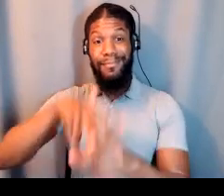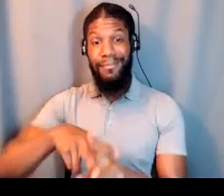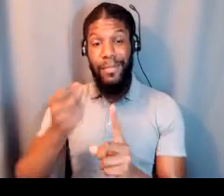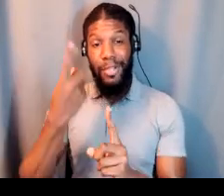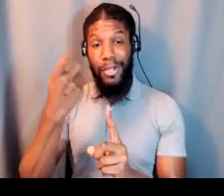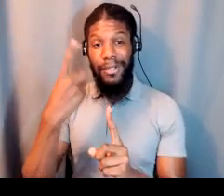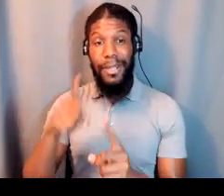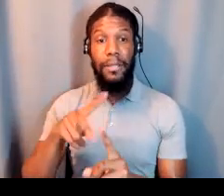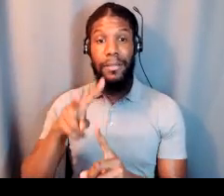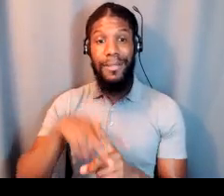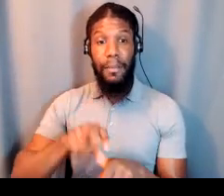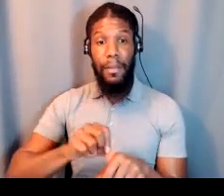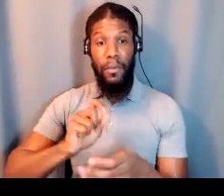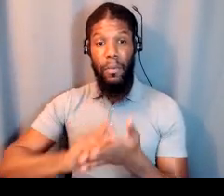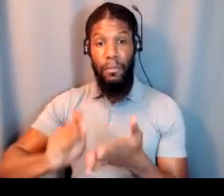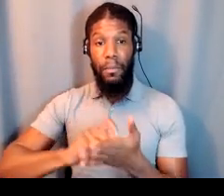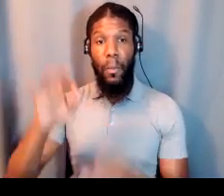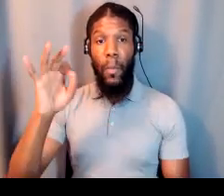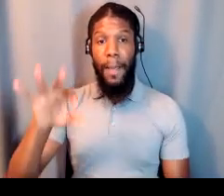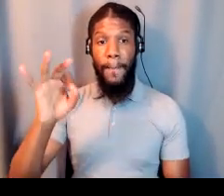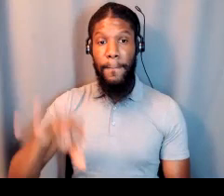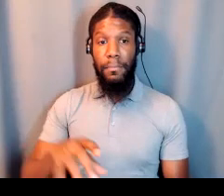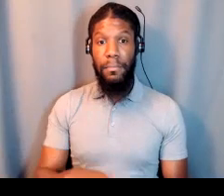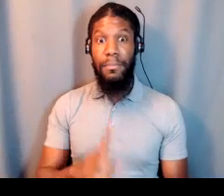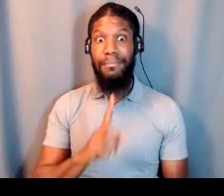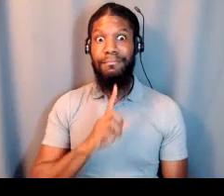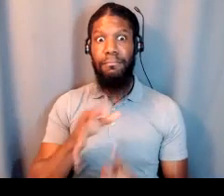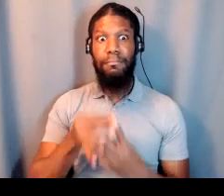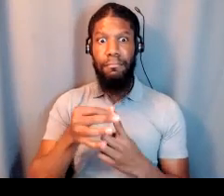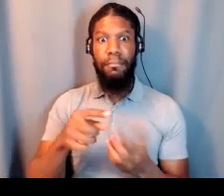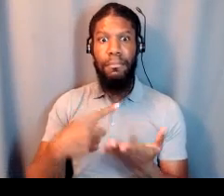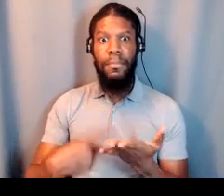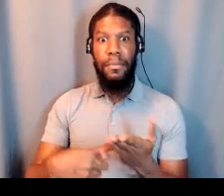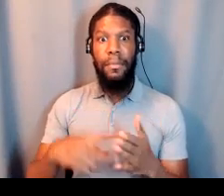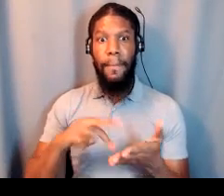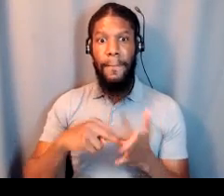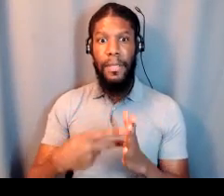especially when discussing meaning. They write, " tutors generally ask writers to step back